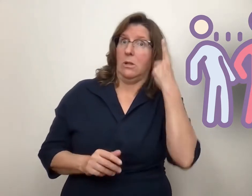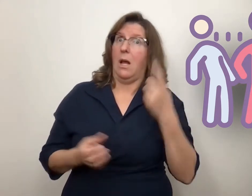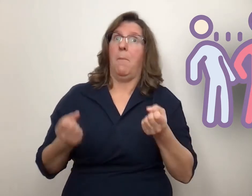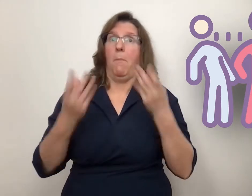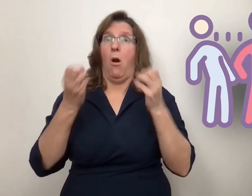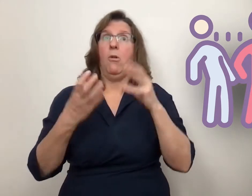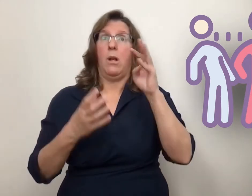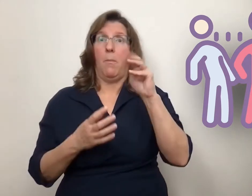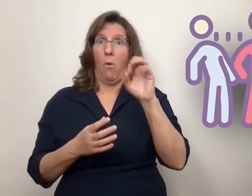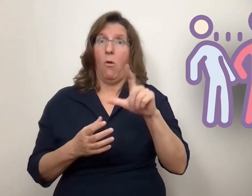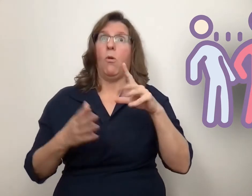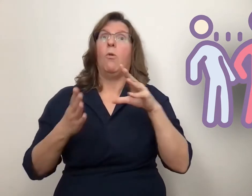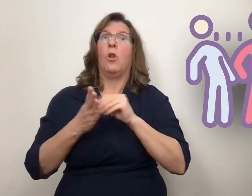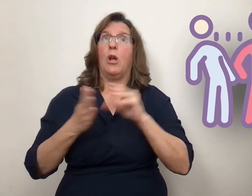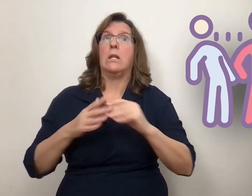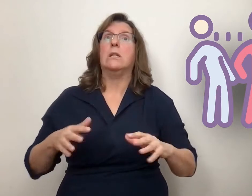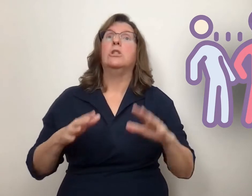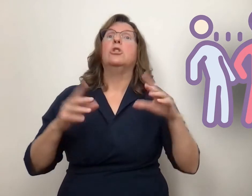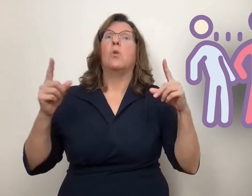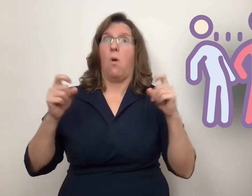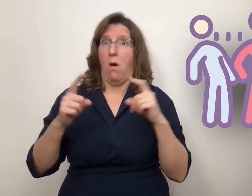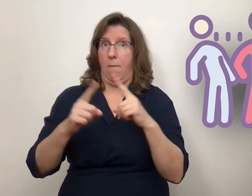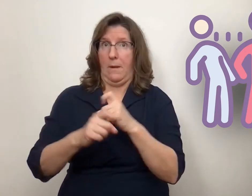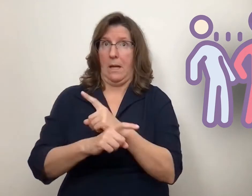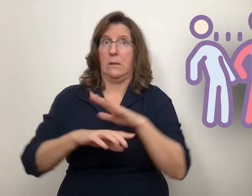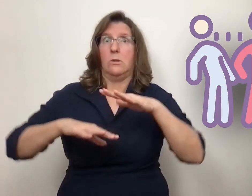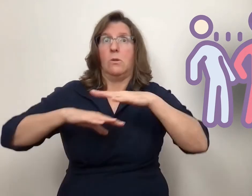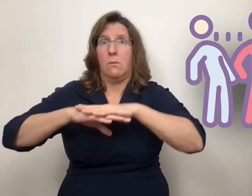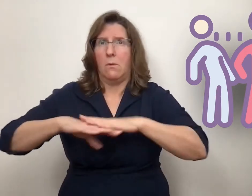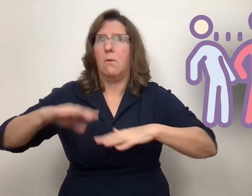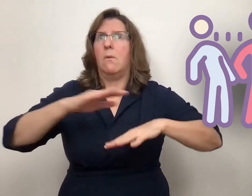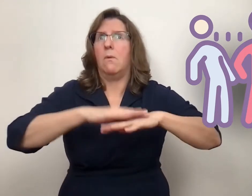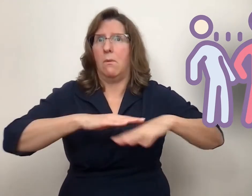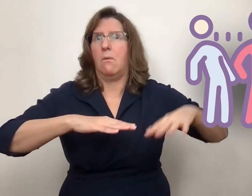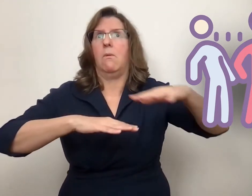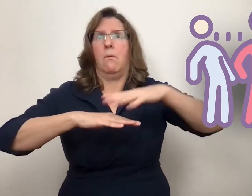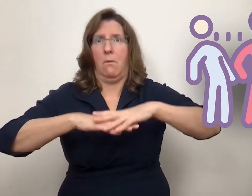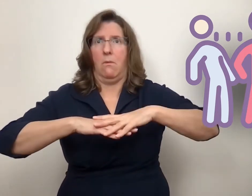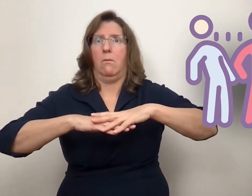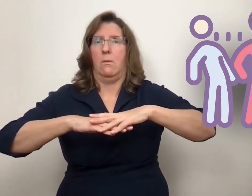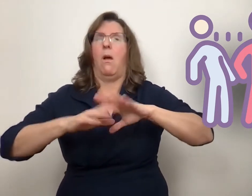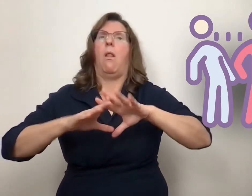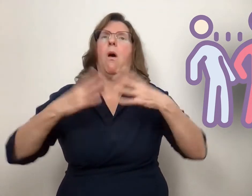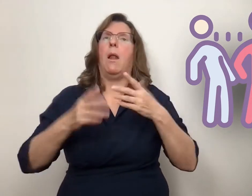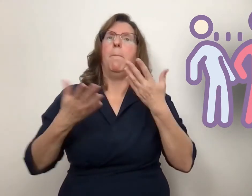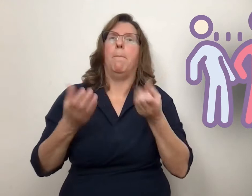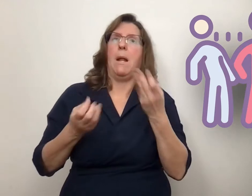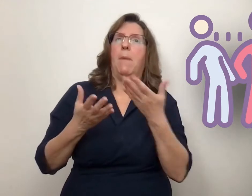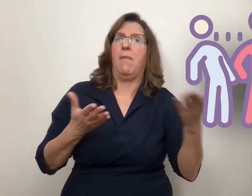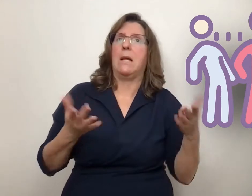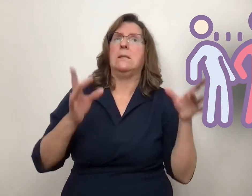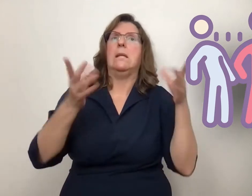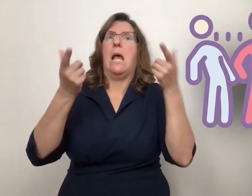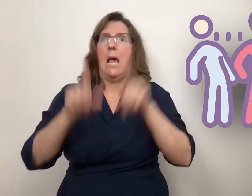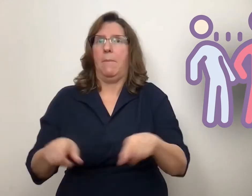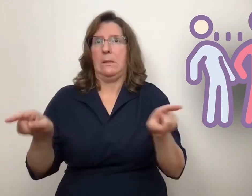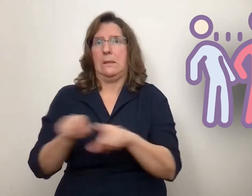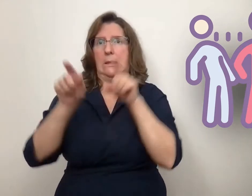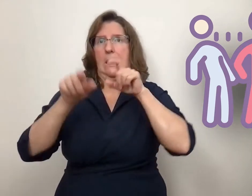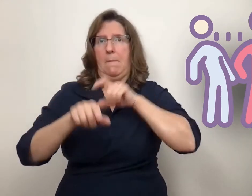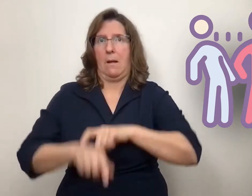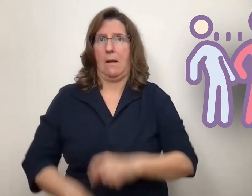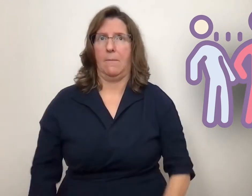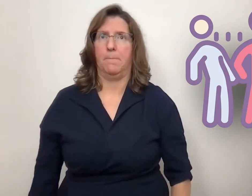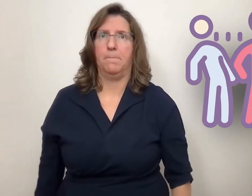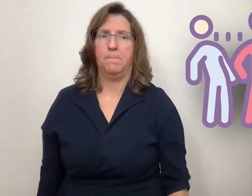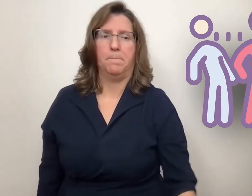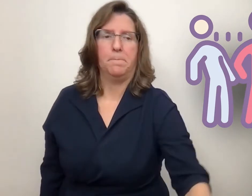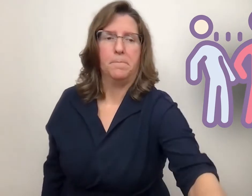That's why multimodal learning is so complex. It's layered. Many things are happening at the same time.